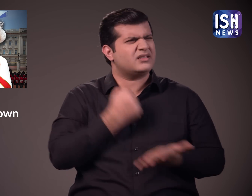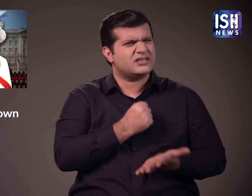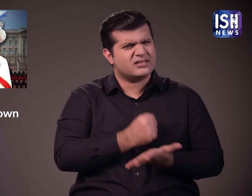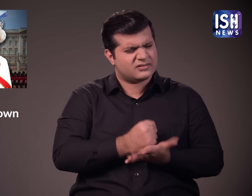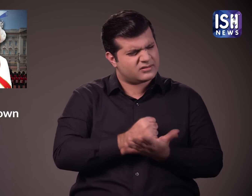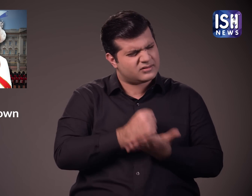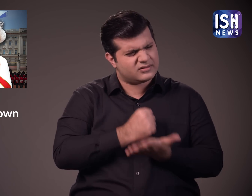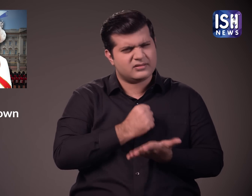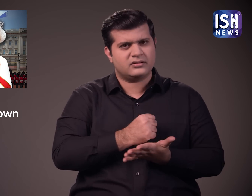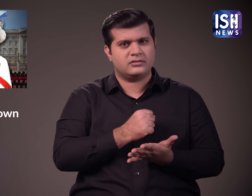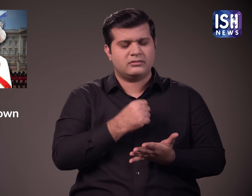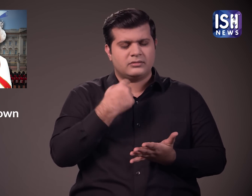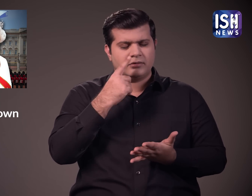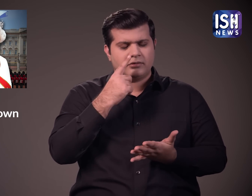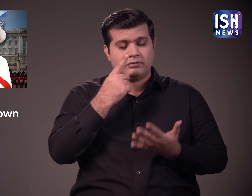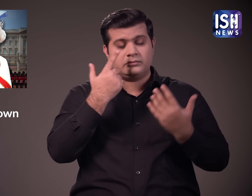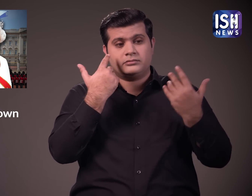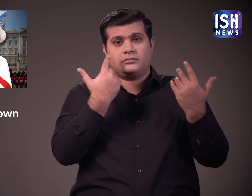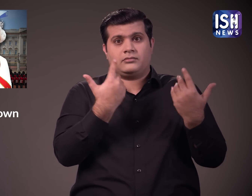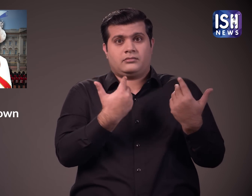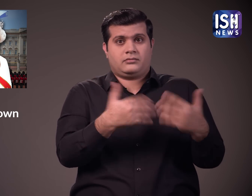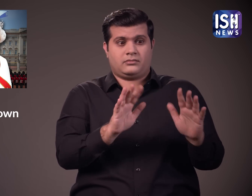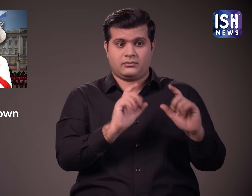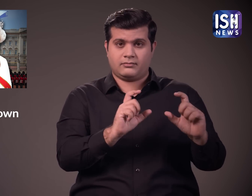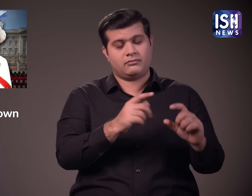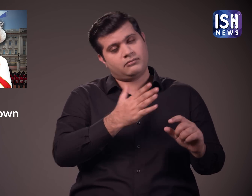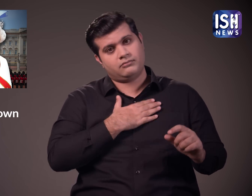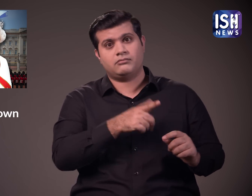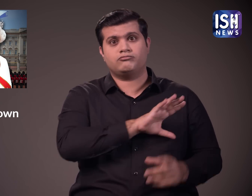But Elizabeth was adamant and finally her father had to give in.